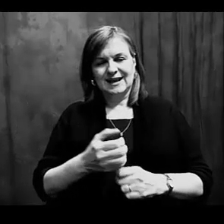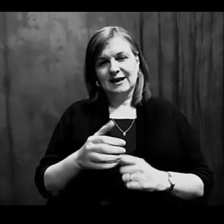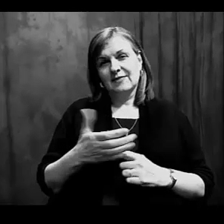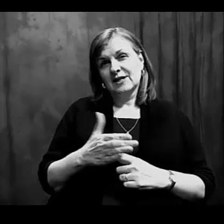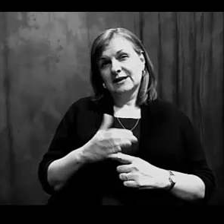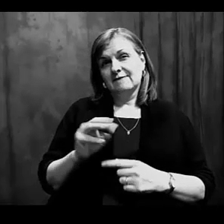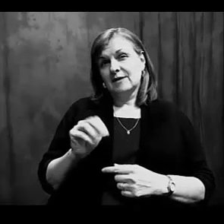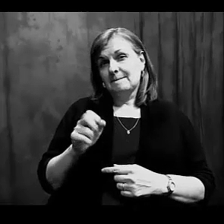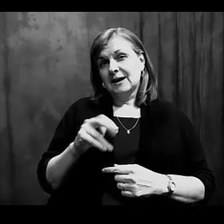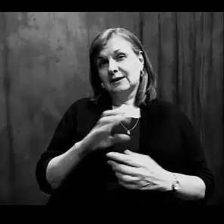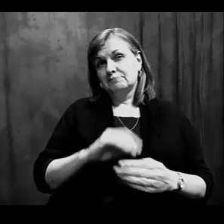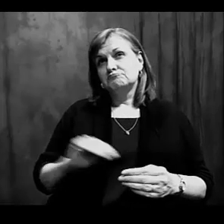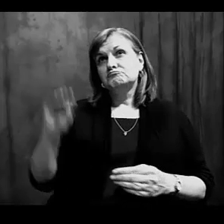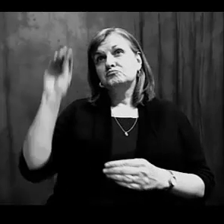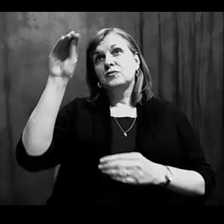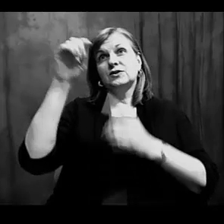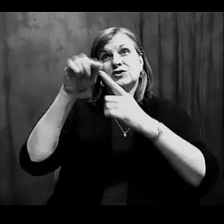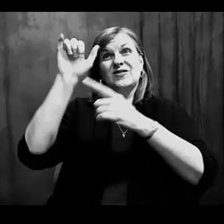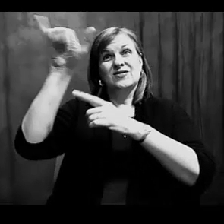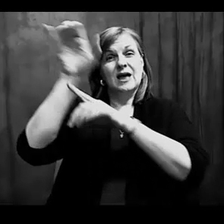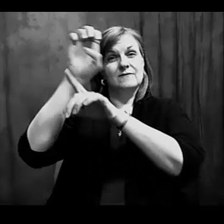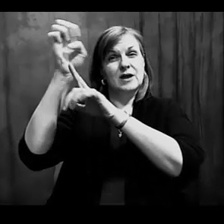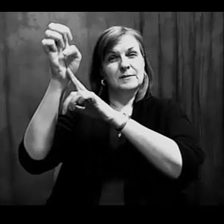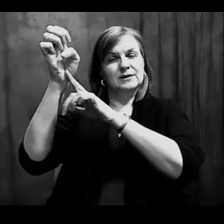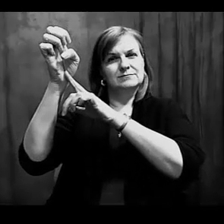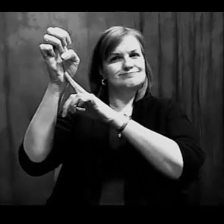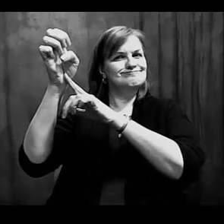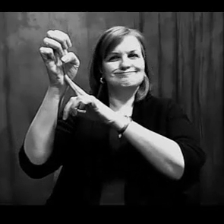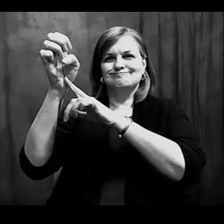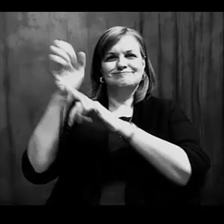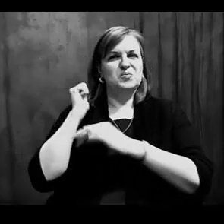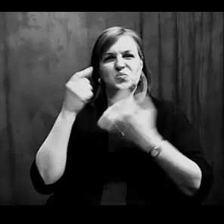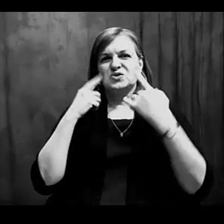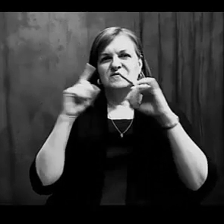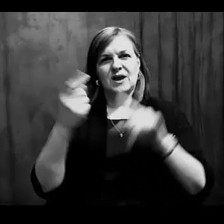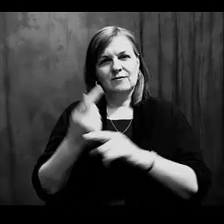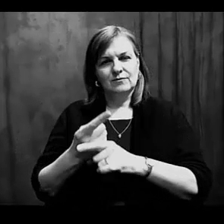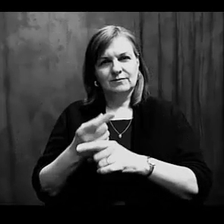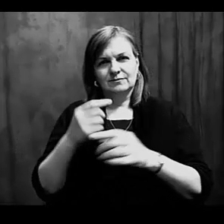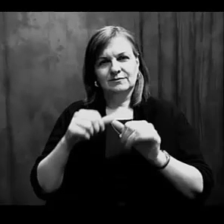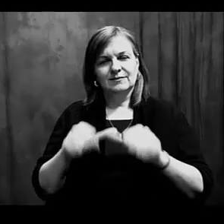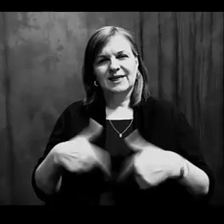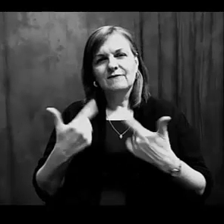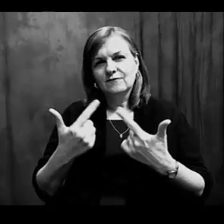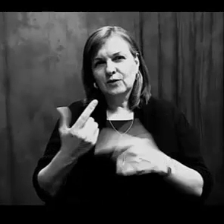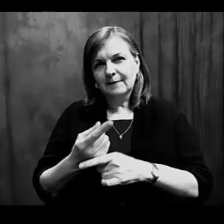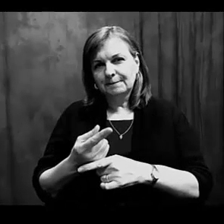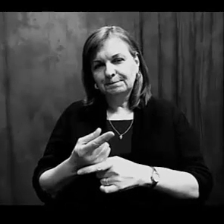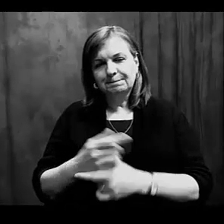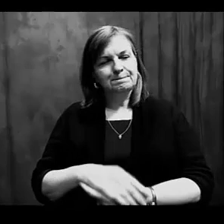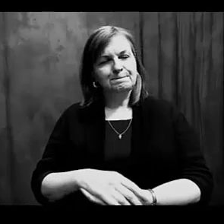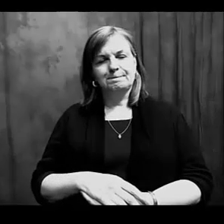here on to the flower --- do think they would survive?? there's no way a right?